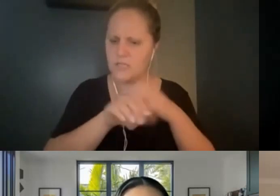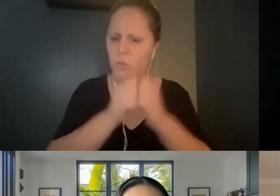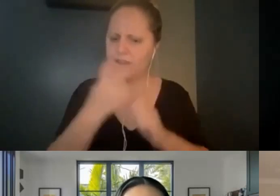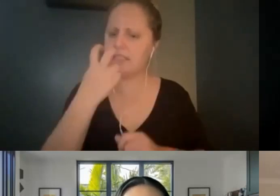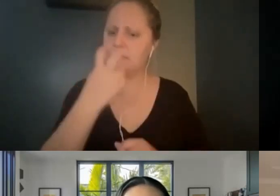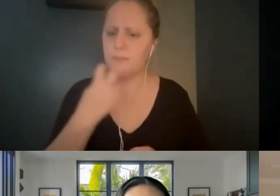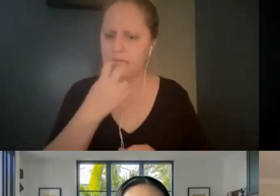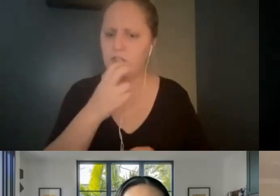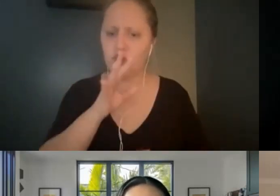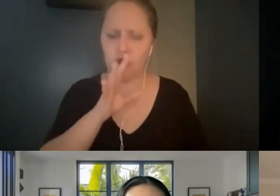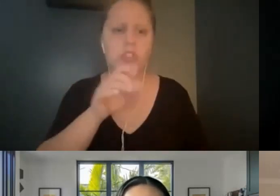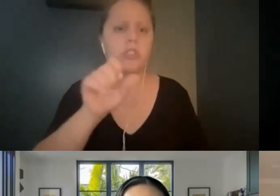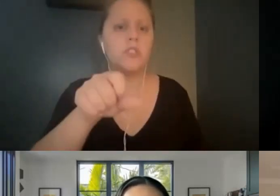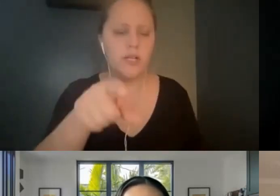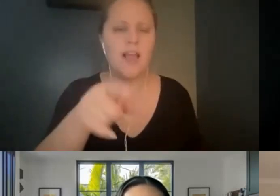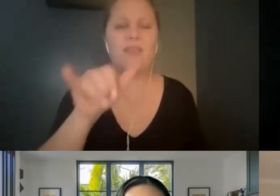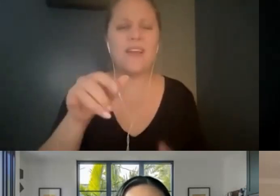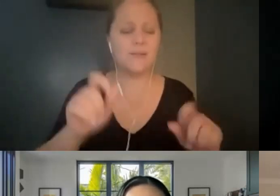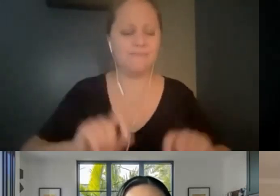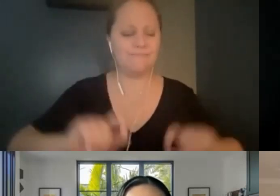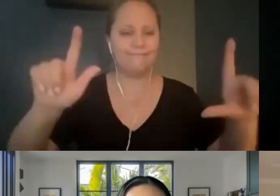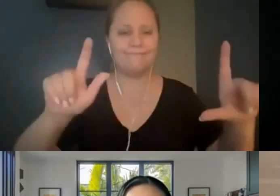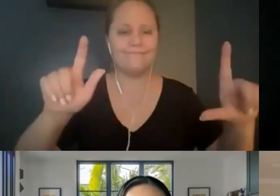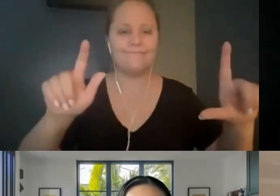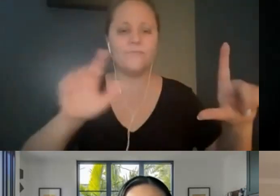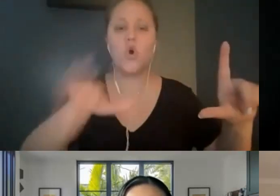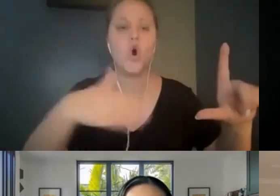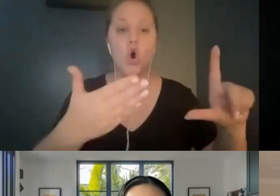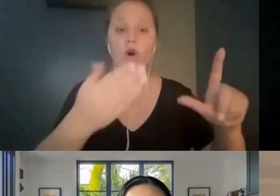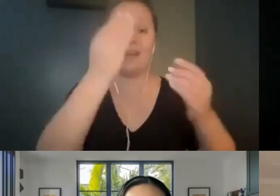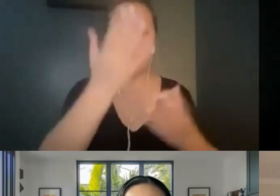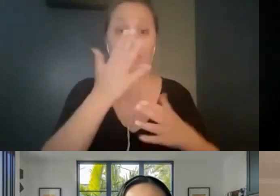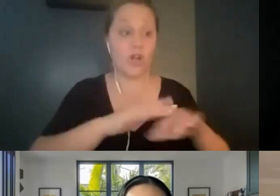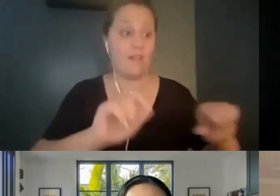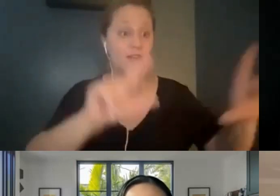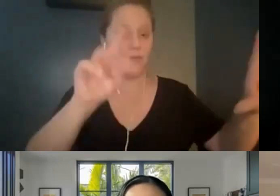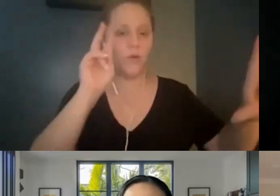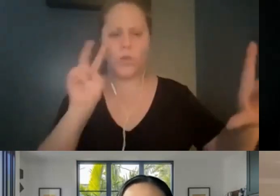where it reads back the information on a computer screen, or allows someone